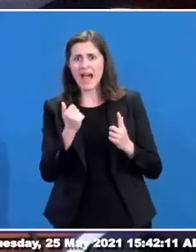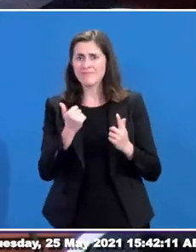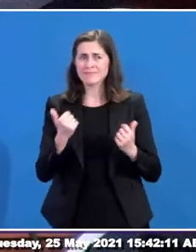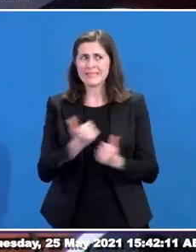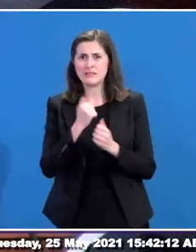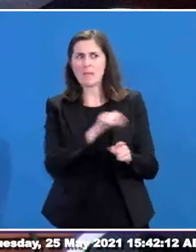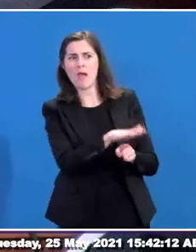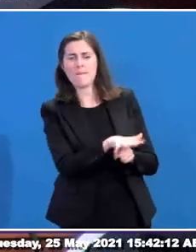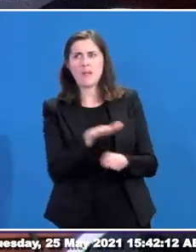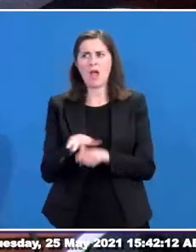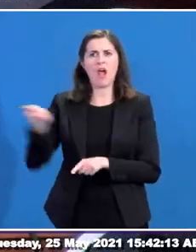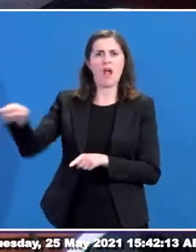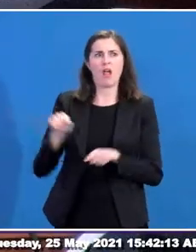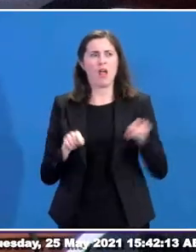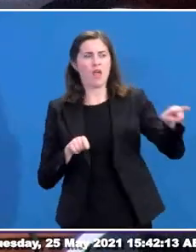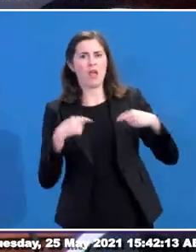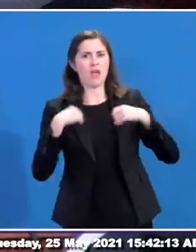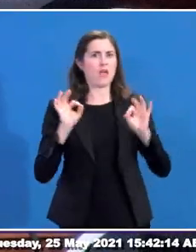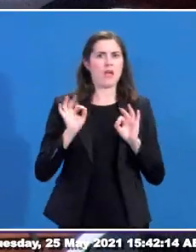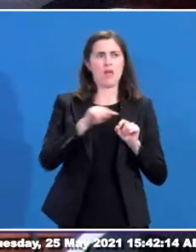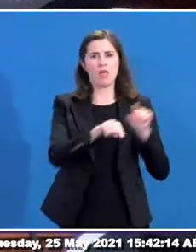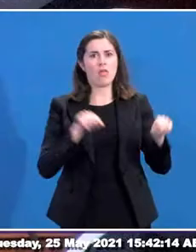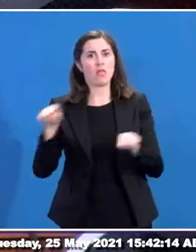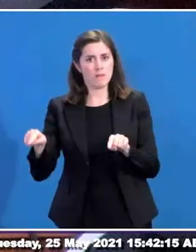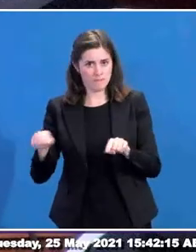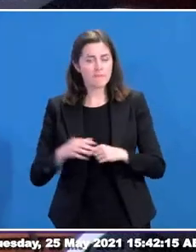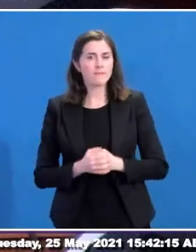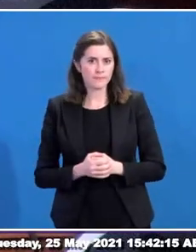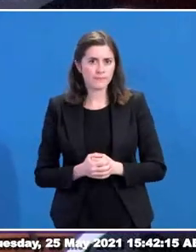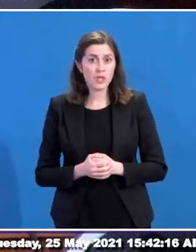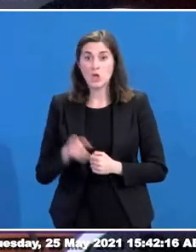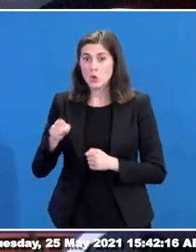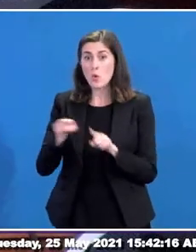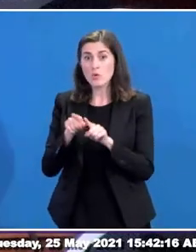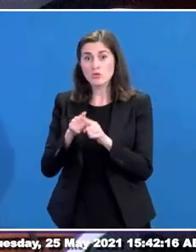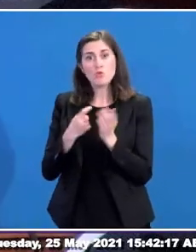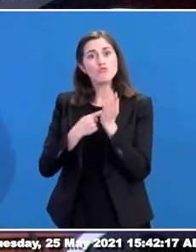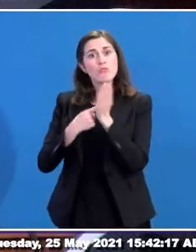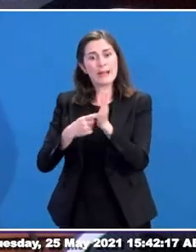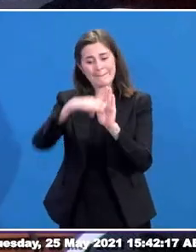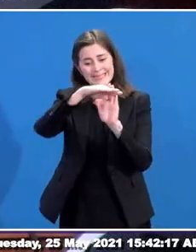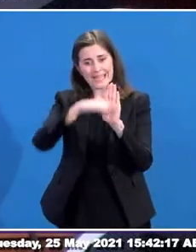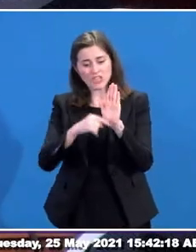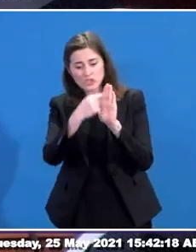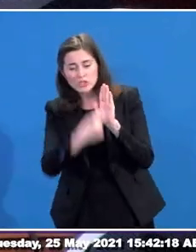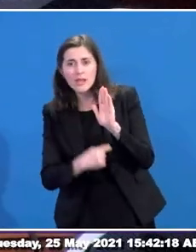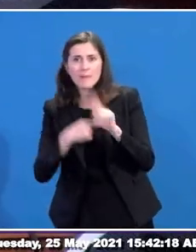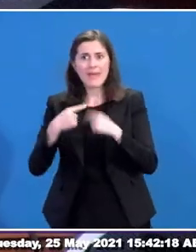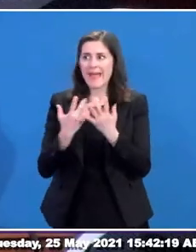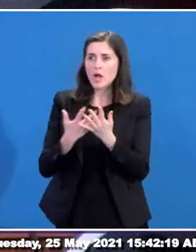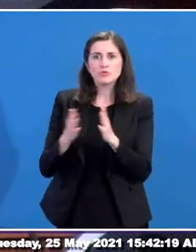And you then made some recommendations about addressing culture, improving